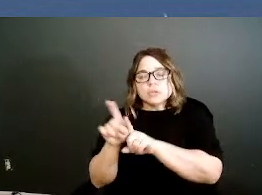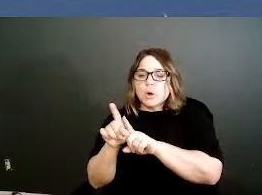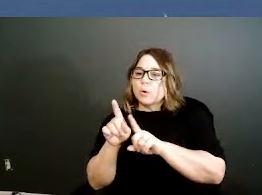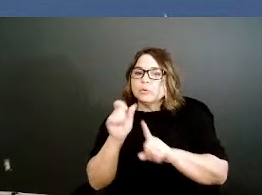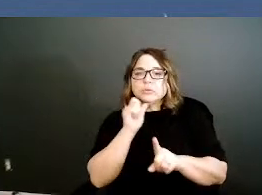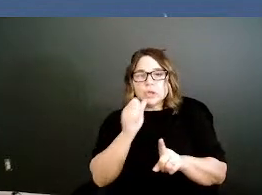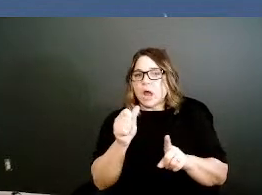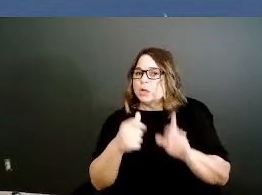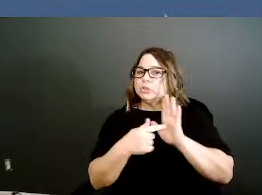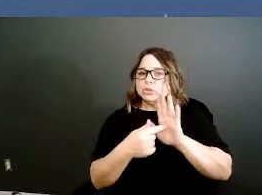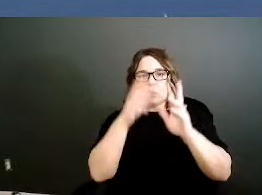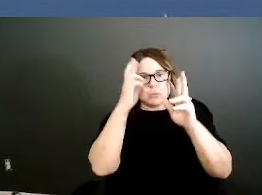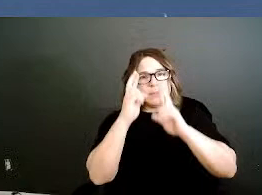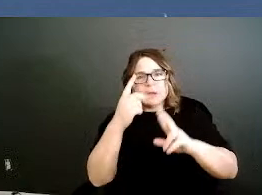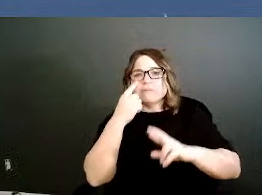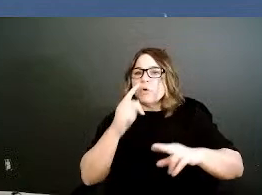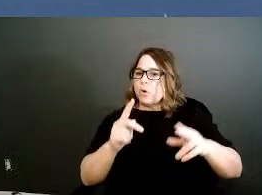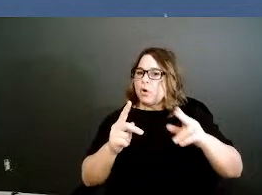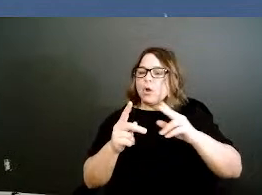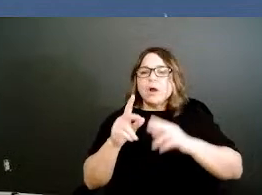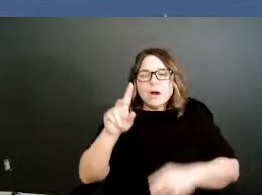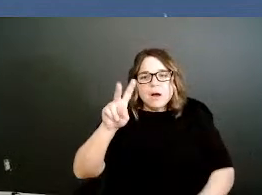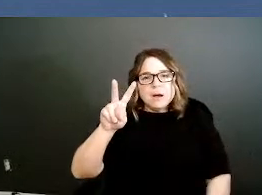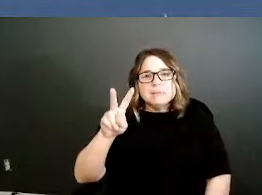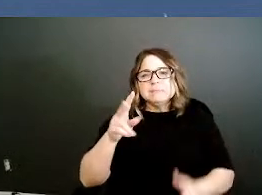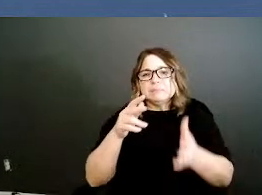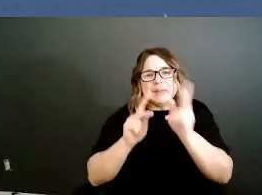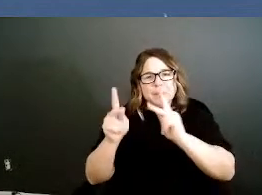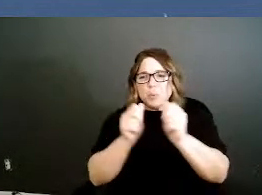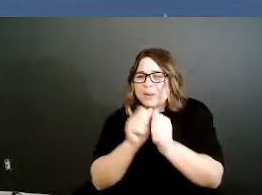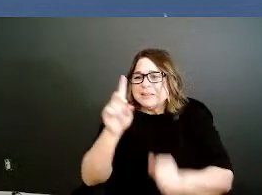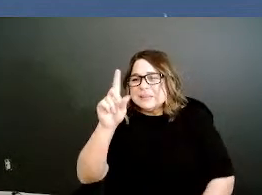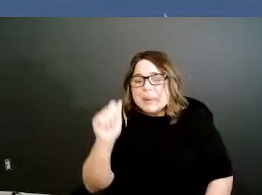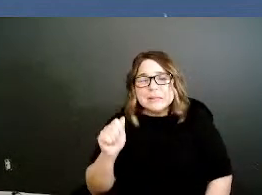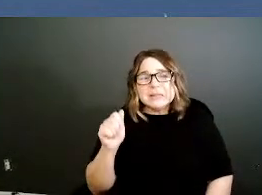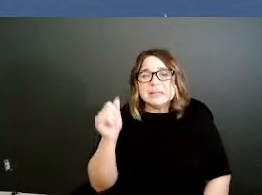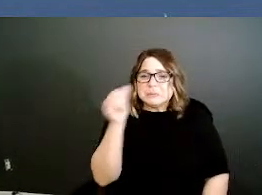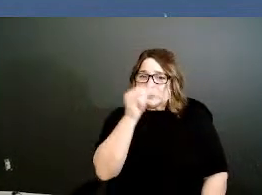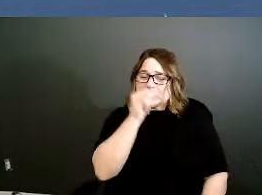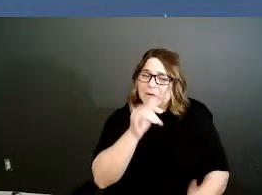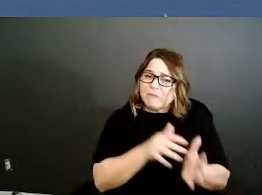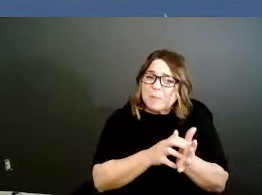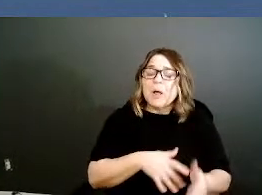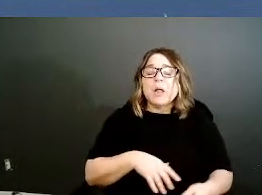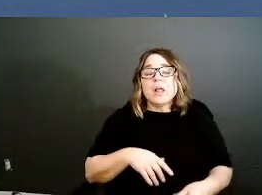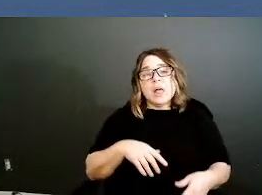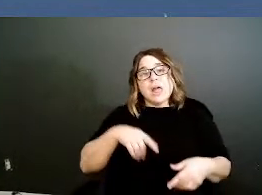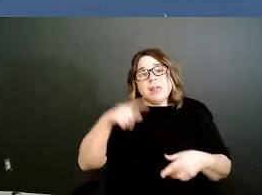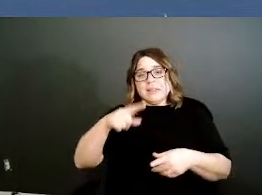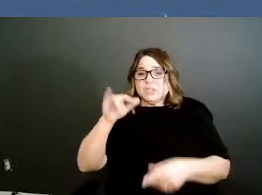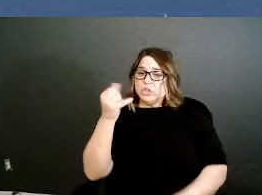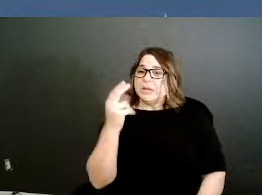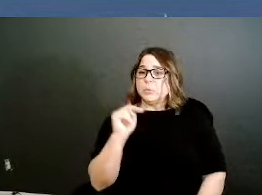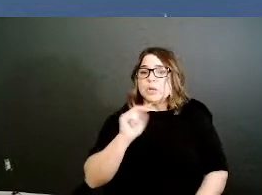BEFORE THAT THE MANUAL SAID VIOLATIONS OF THE CODE OF CONDUCT QUOTE SHALL RESULT IN DISCIPLINE. AND RIGHT NOW THAT PIECE OF TEXT IS GONE.